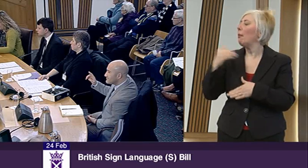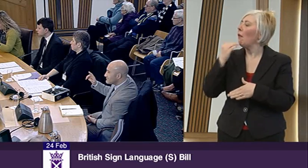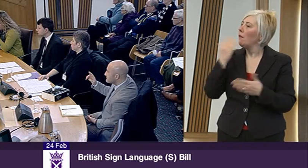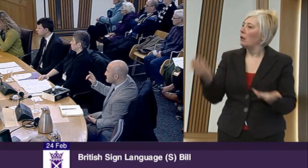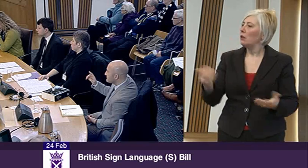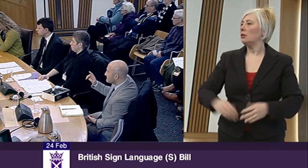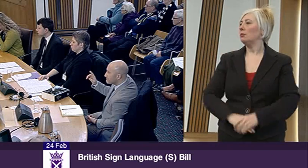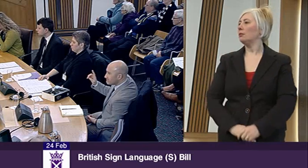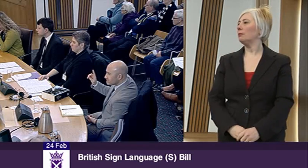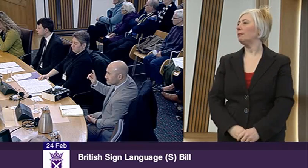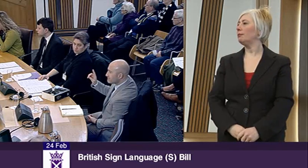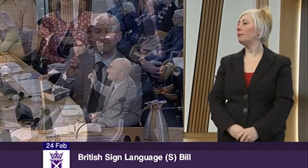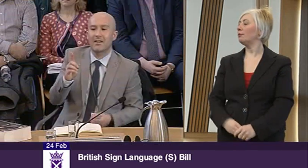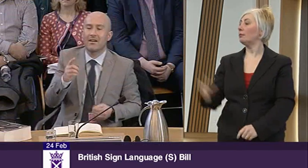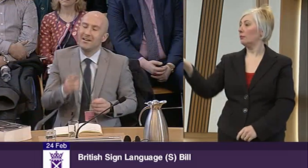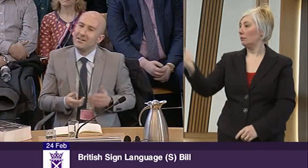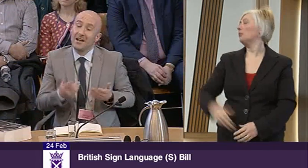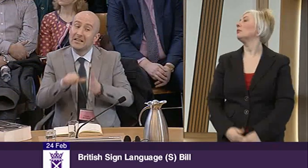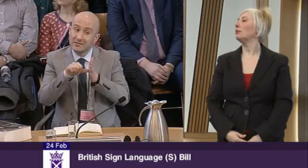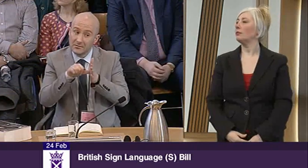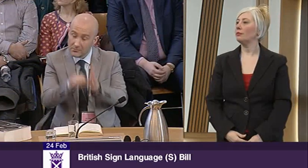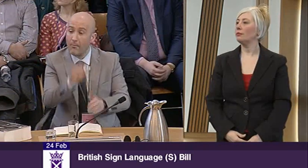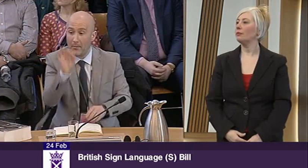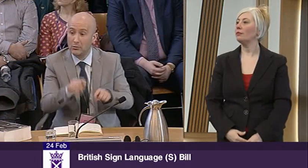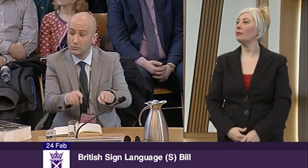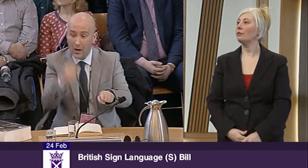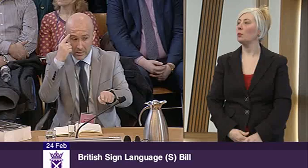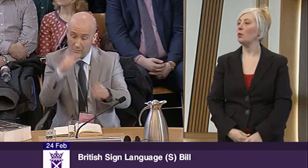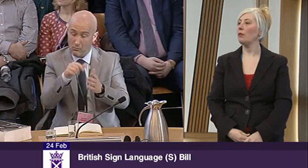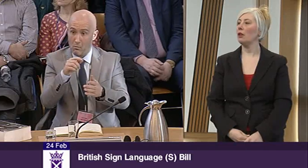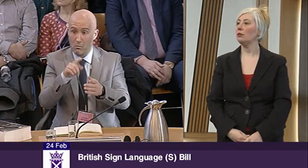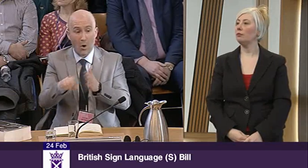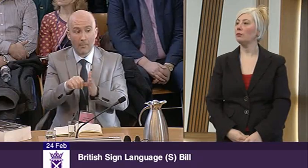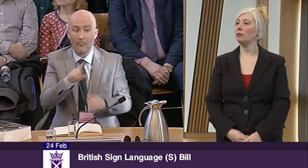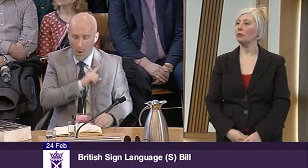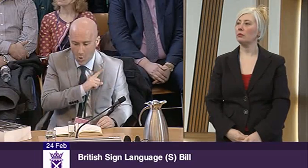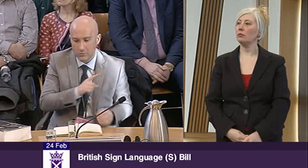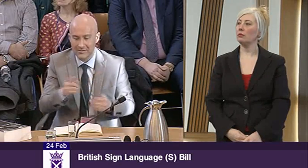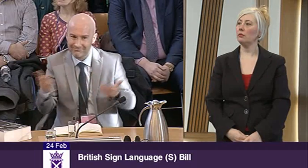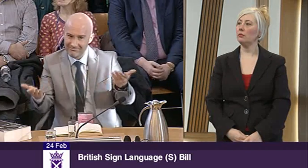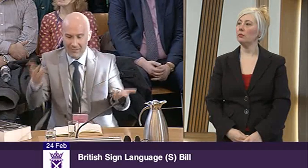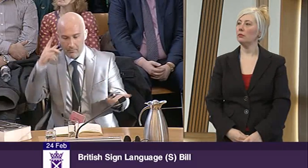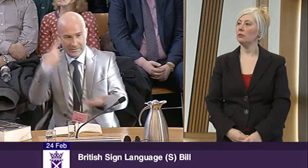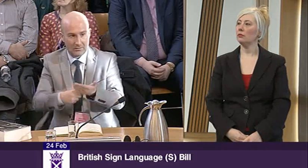Frankie McLean: That is a tough question. Sanctions might make people more proactive,